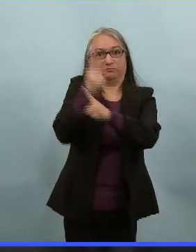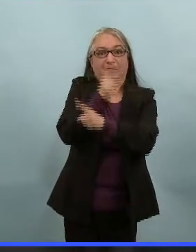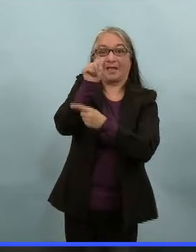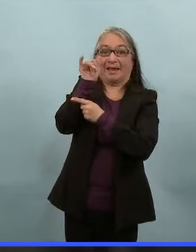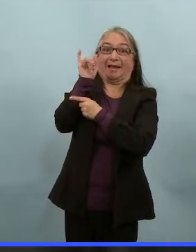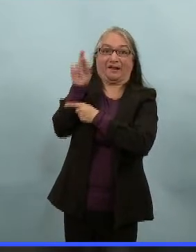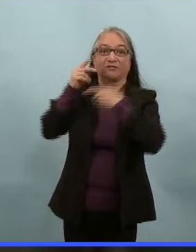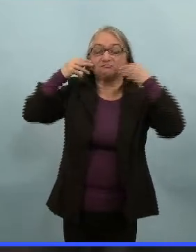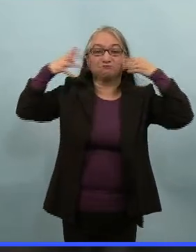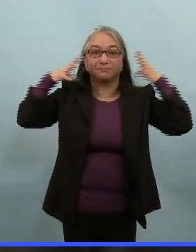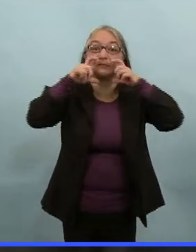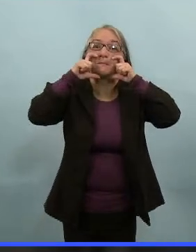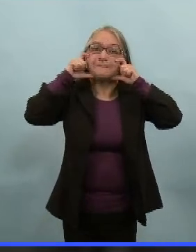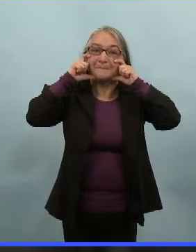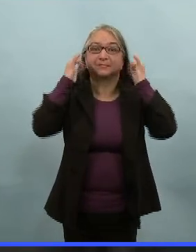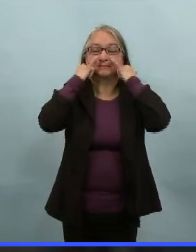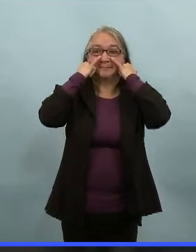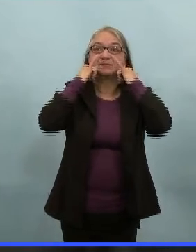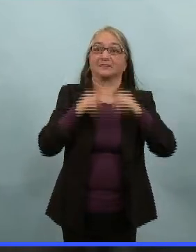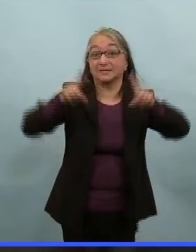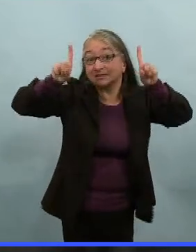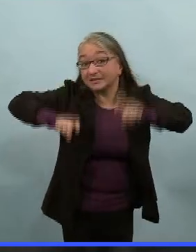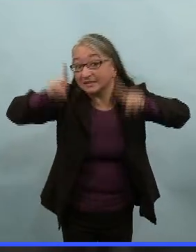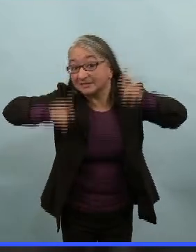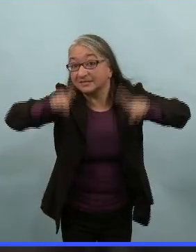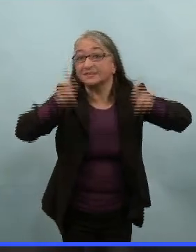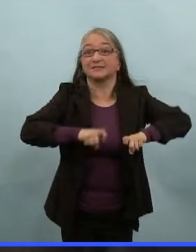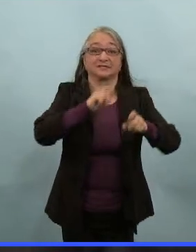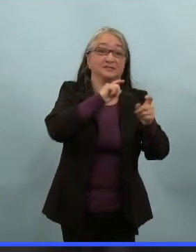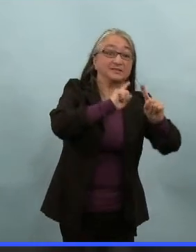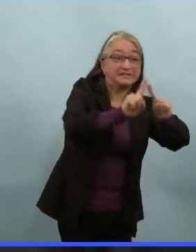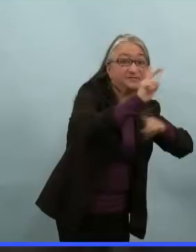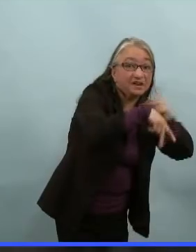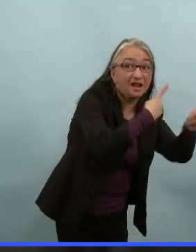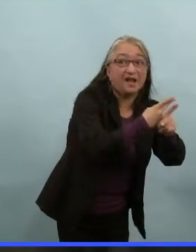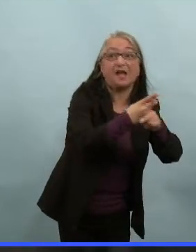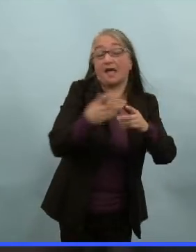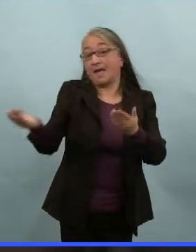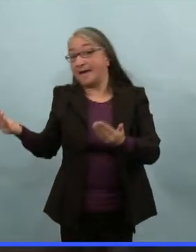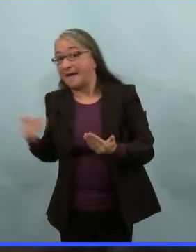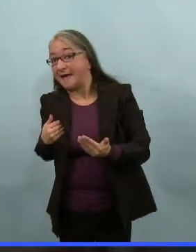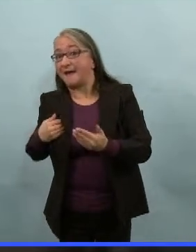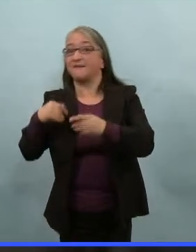testing based on supply based on demand and and we're trying to do our best on that side as well